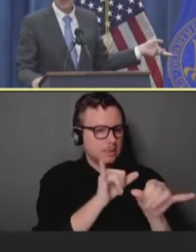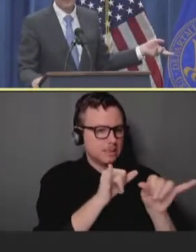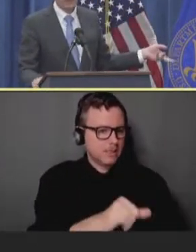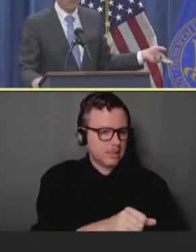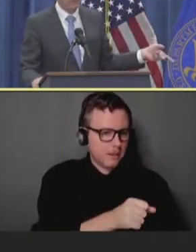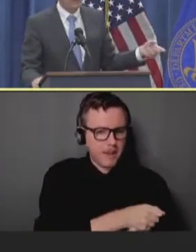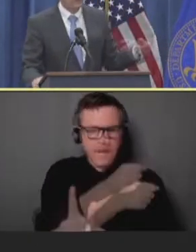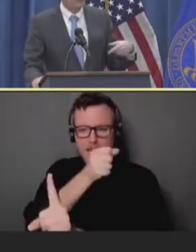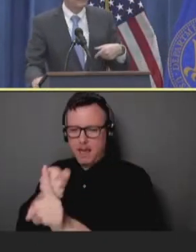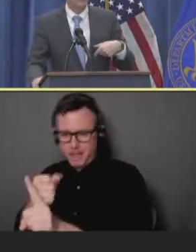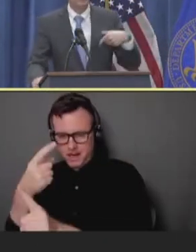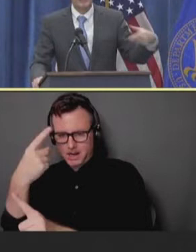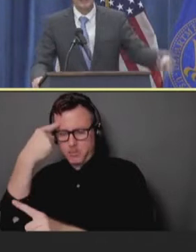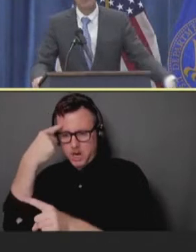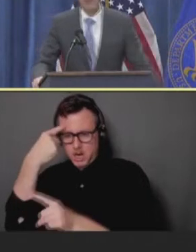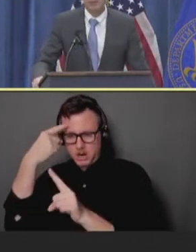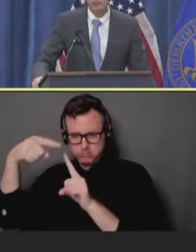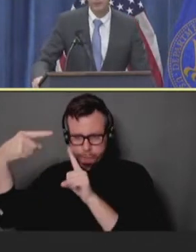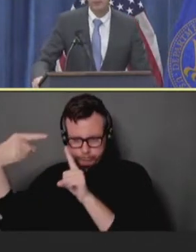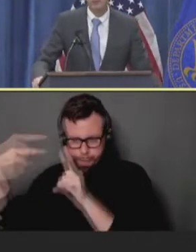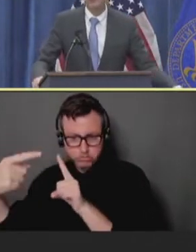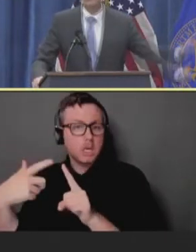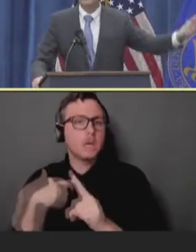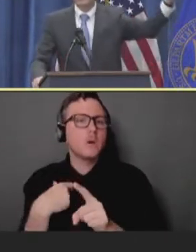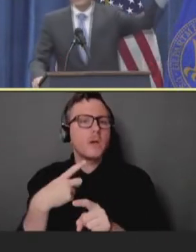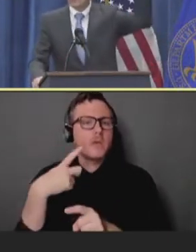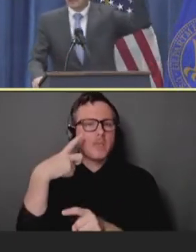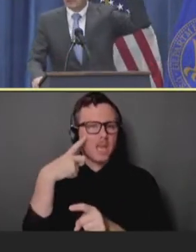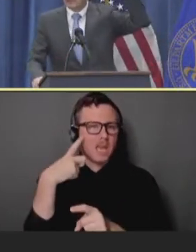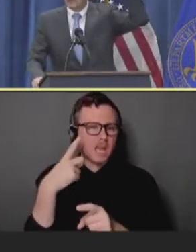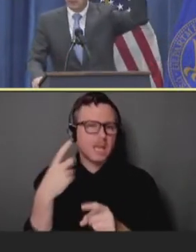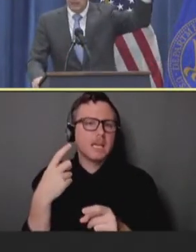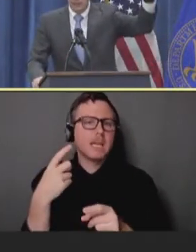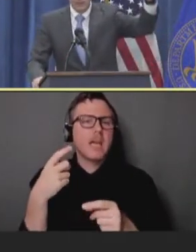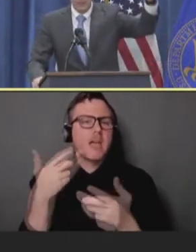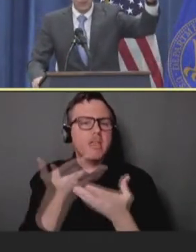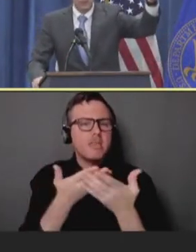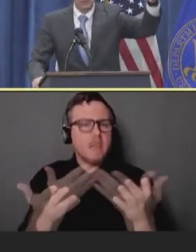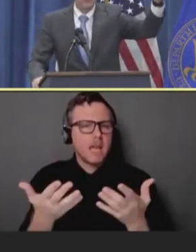We think what it's doing is releasing factors in the periphery that activate the central